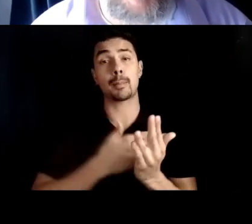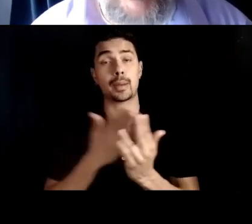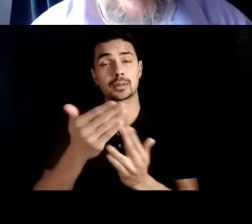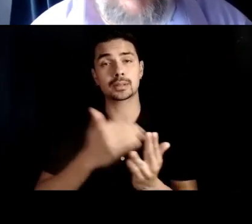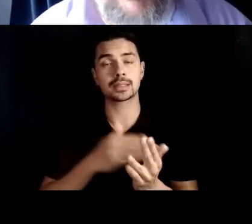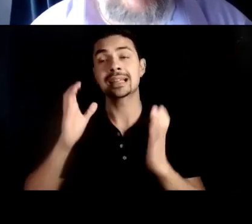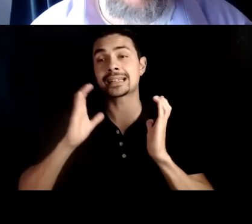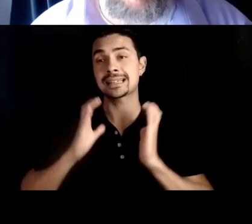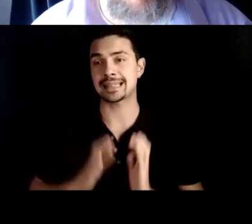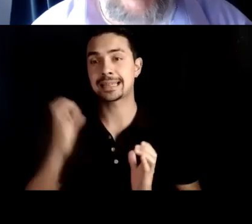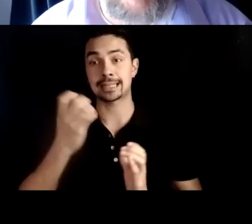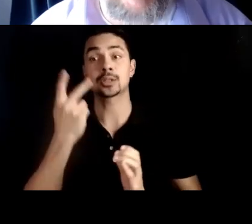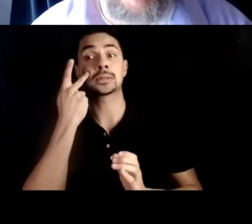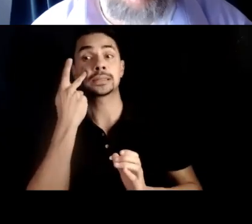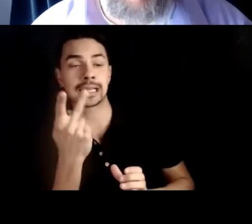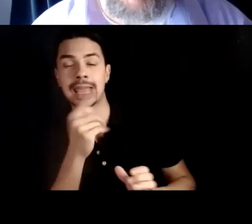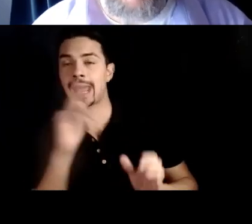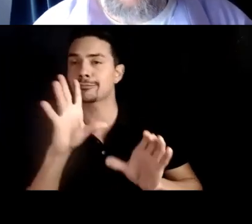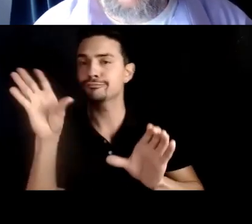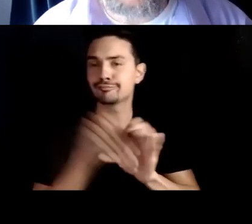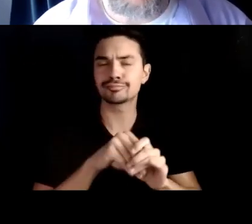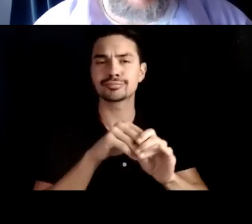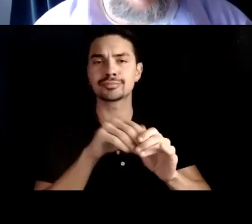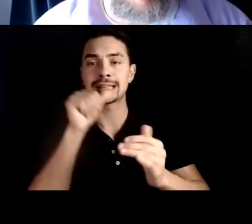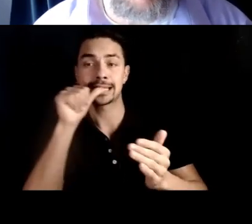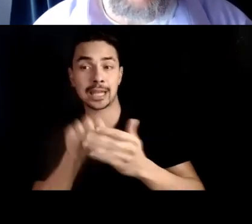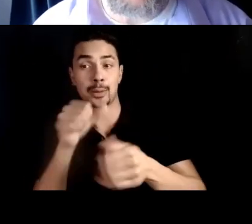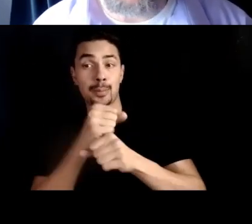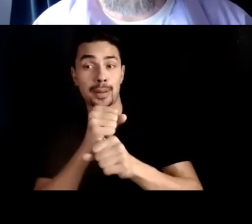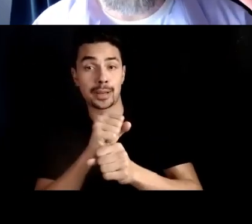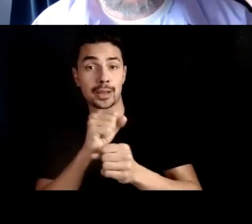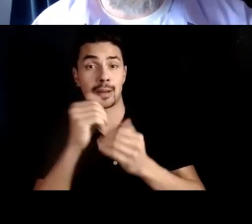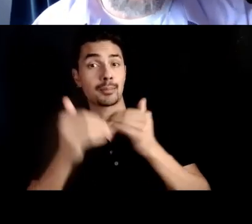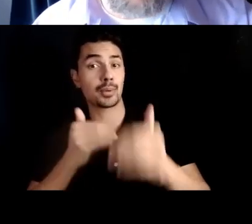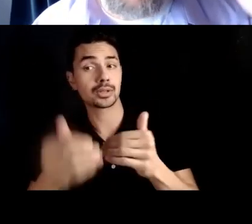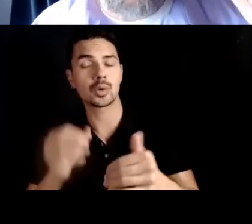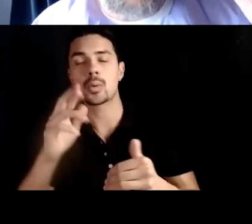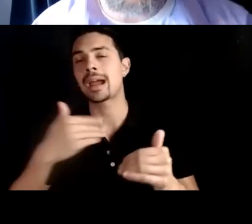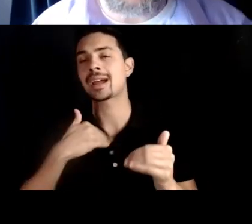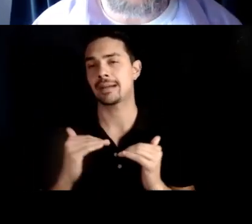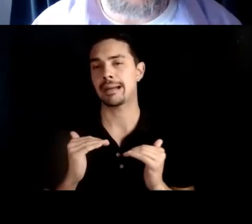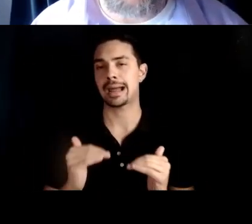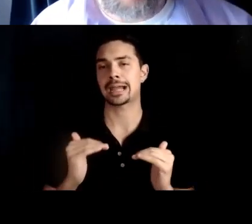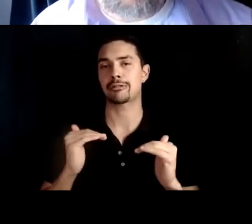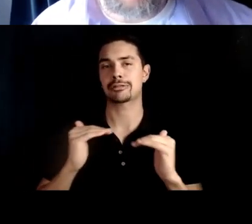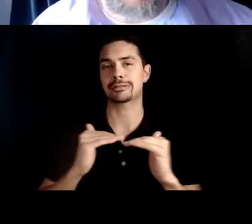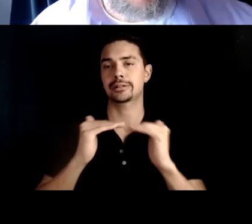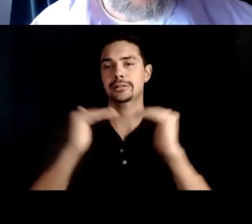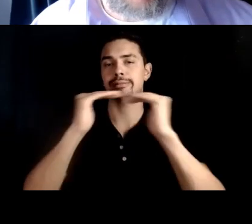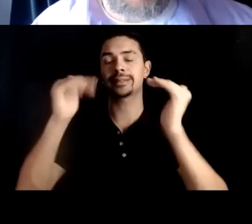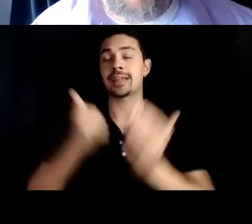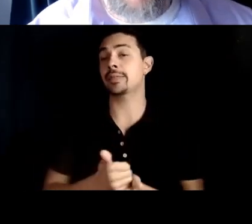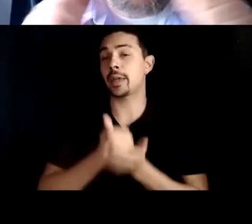and participate in that process? Or is there a hierarchy kind of up in that process that the therapist writes the letter,